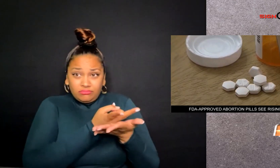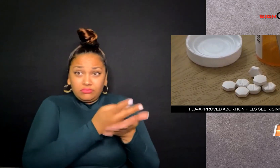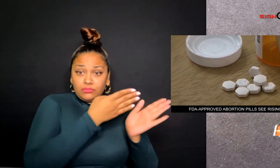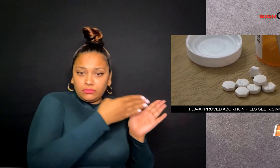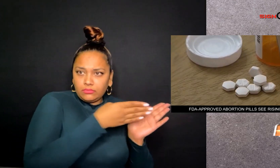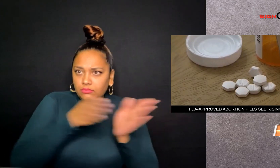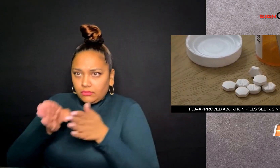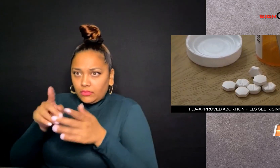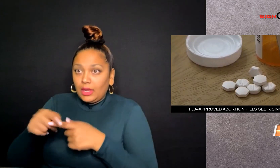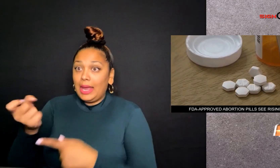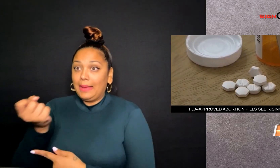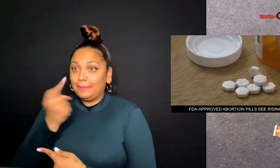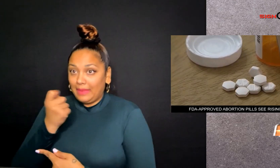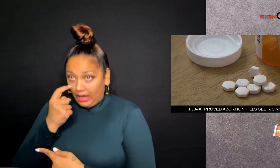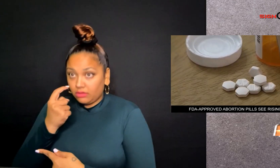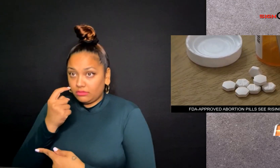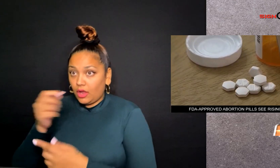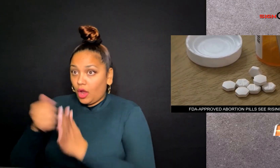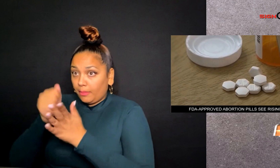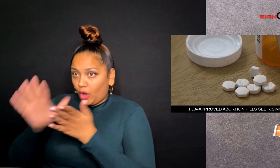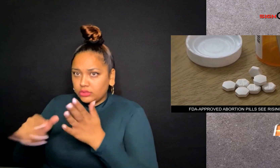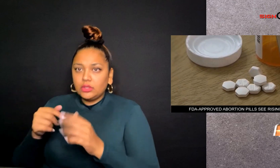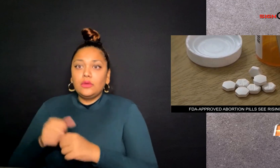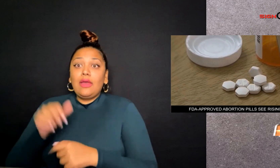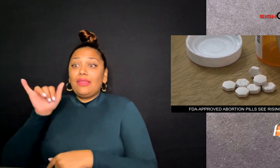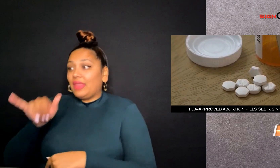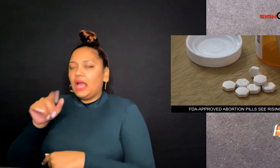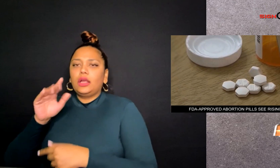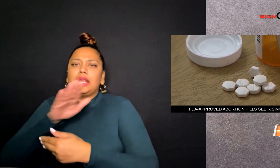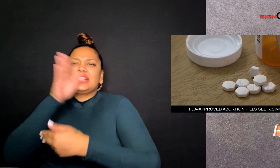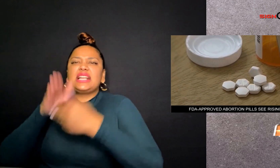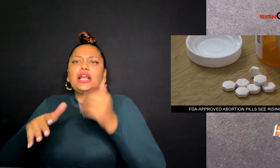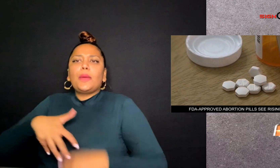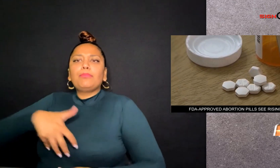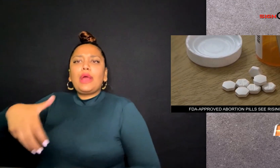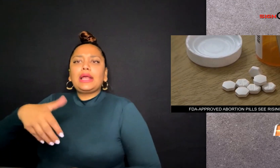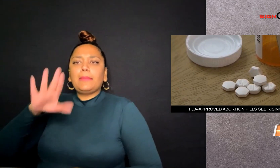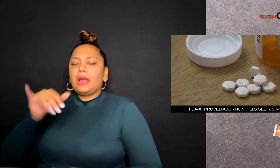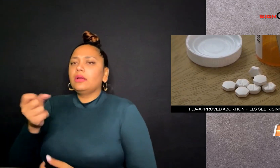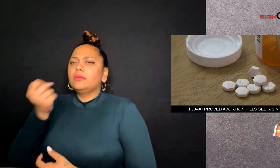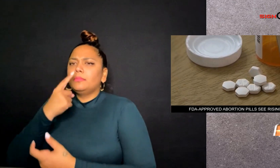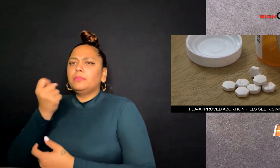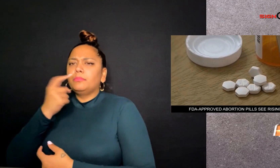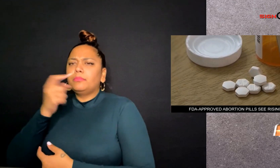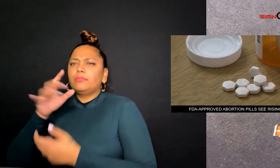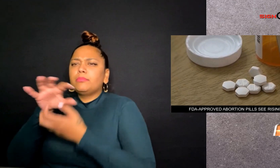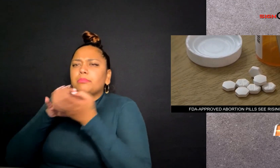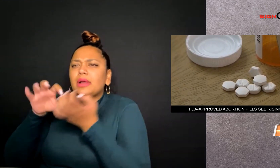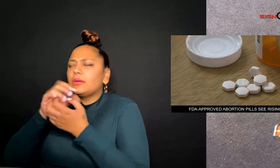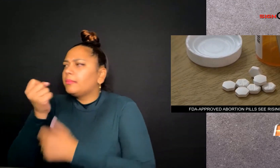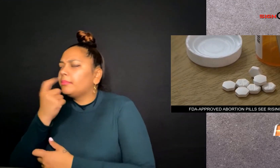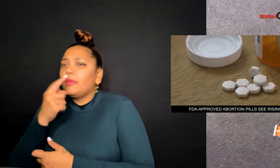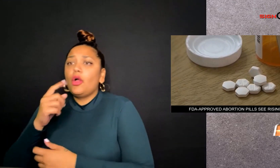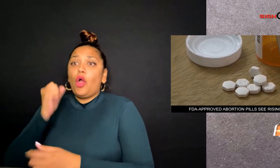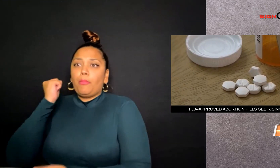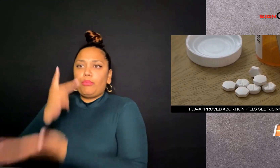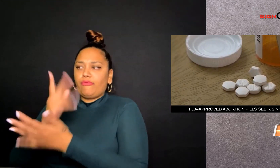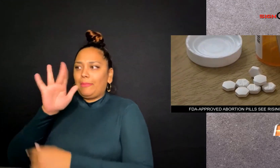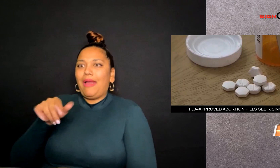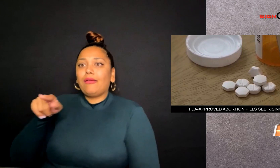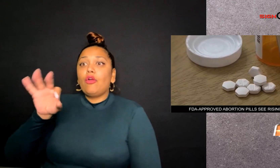of having a surgical procedure medication abortion is a method to end pregnancy by taking